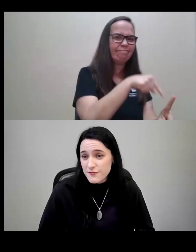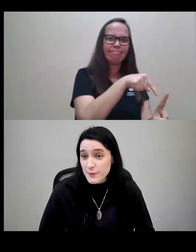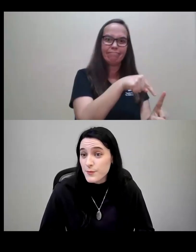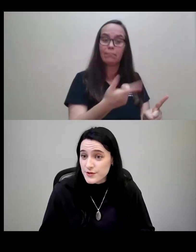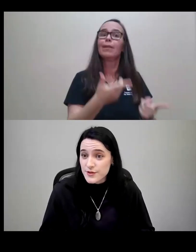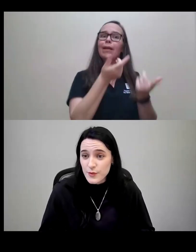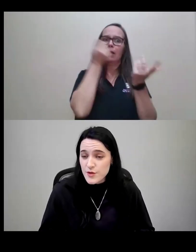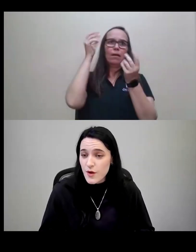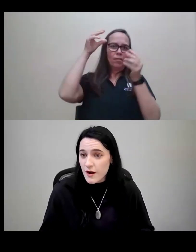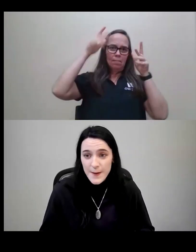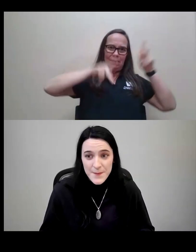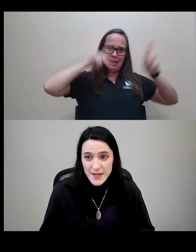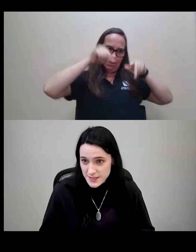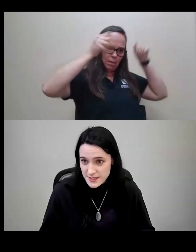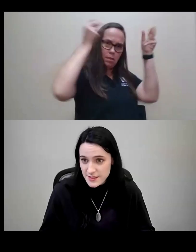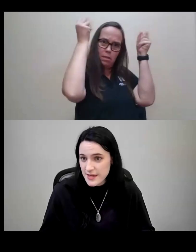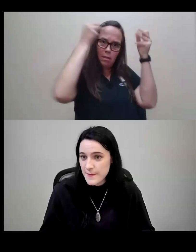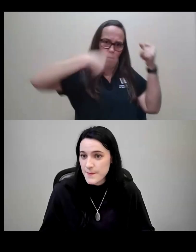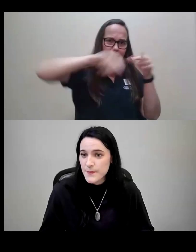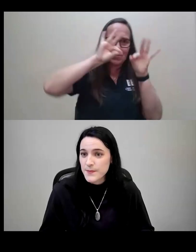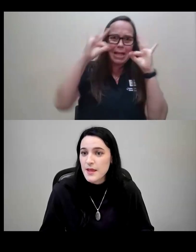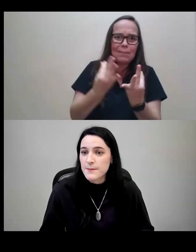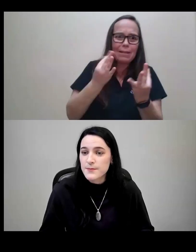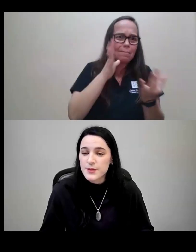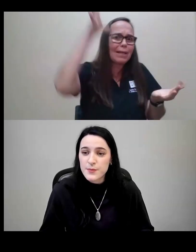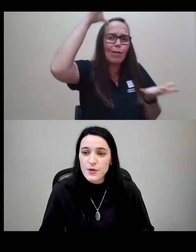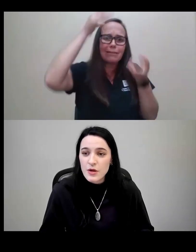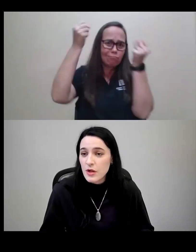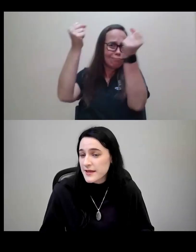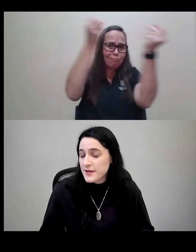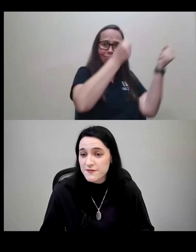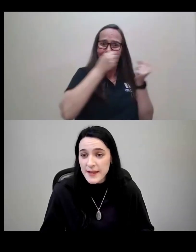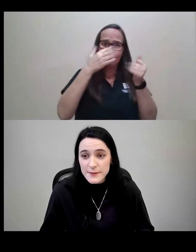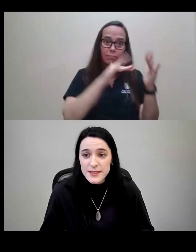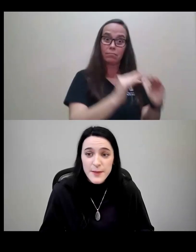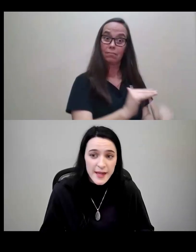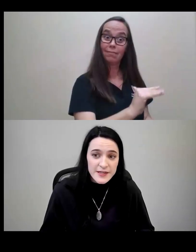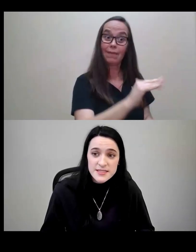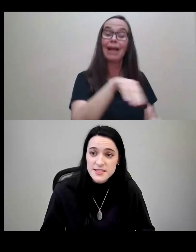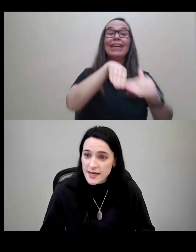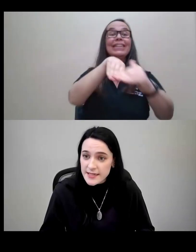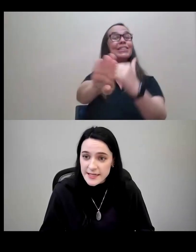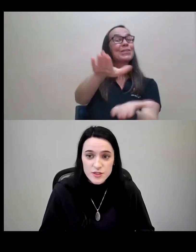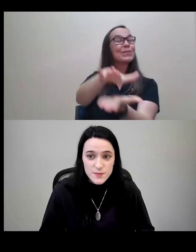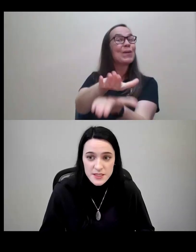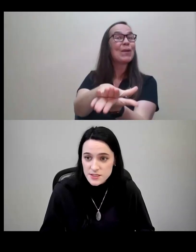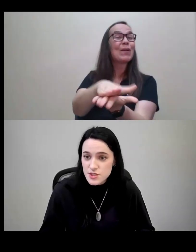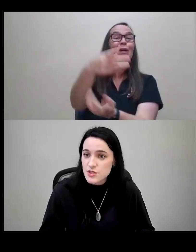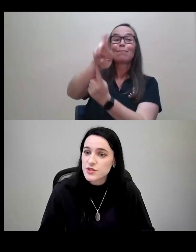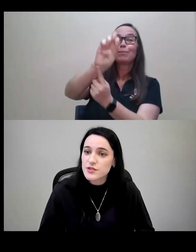start from birth when you are a baby. People in your family, parents signing or speaking to